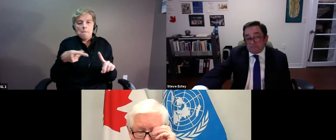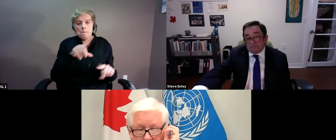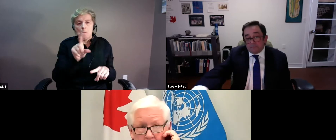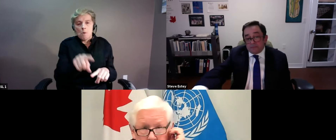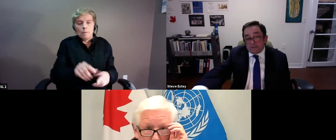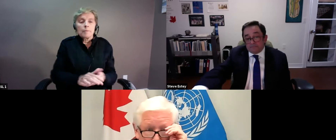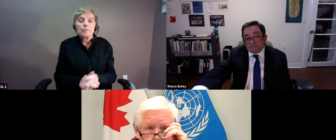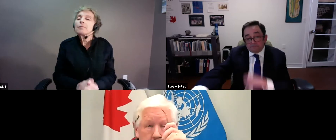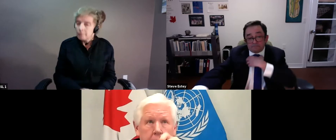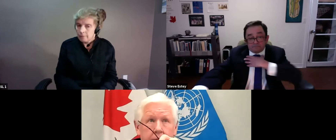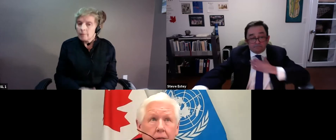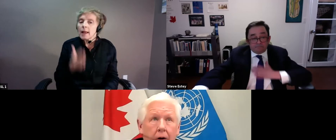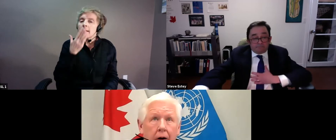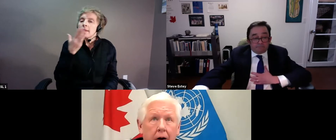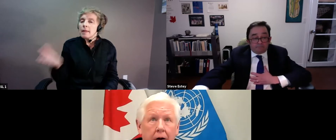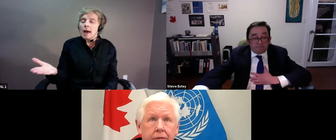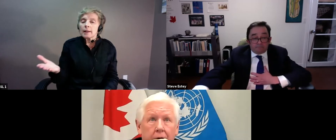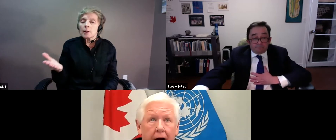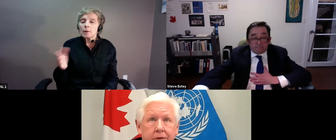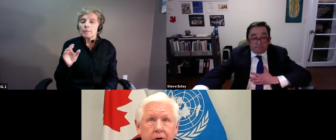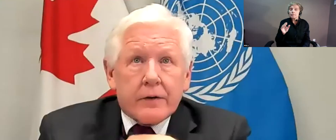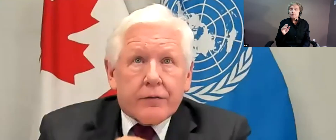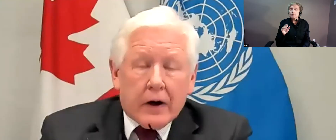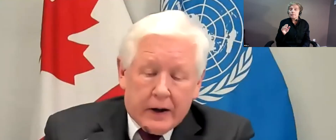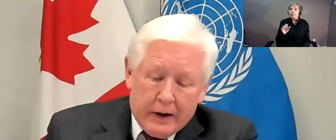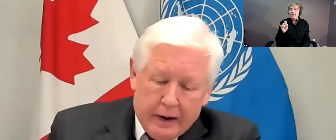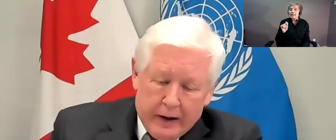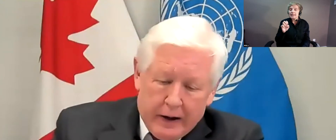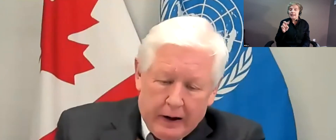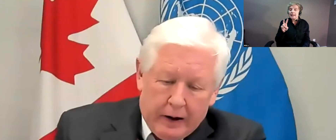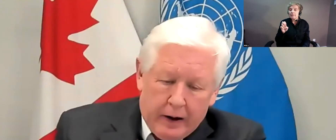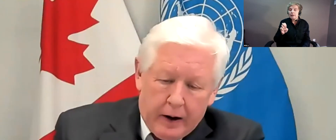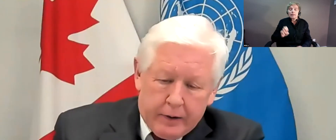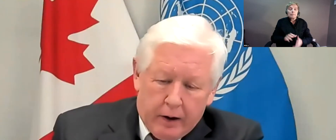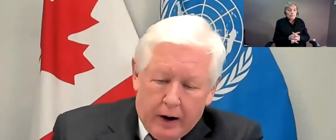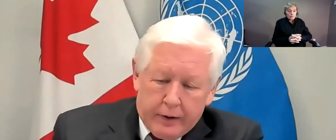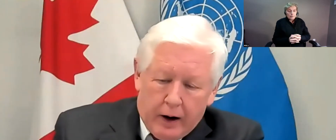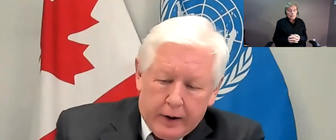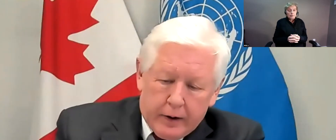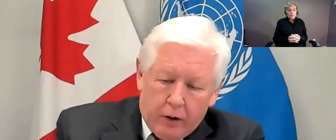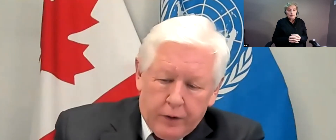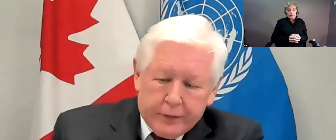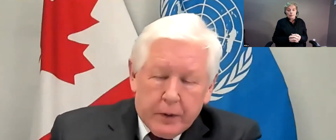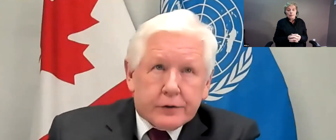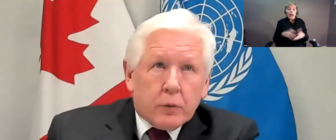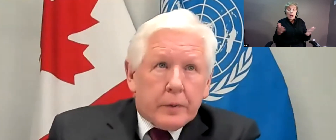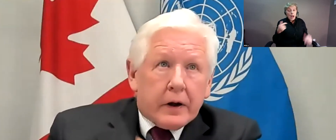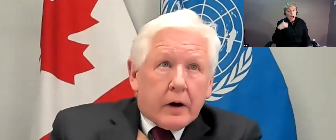Thank you very much for that, Steve. I know that the Minister will be here